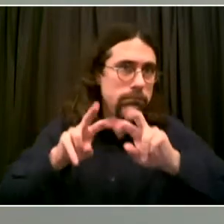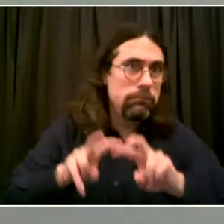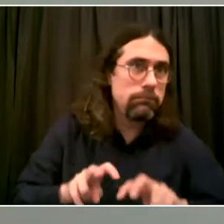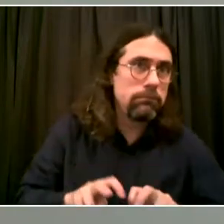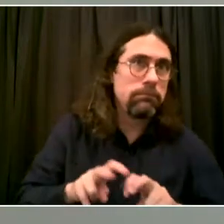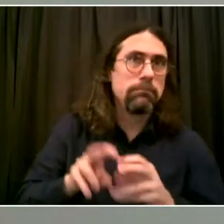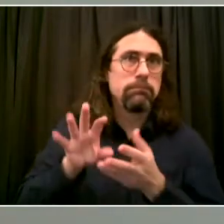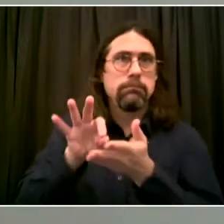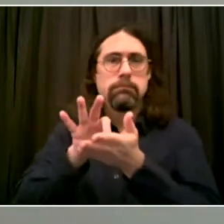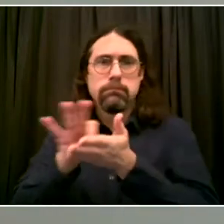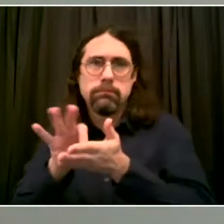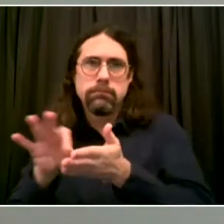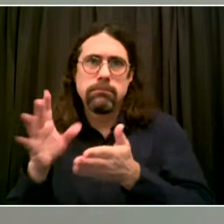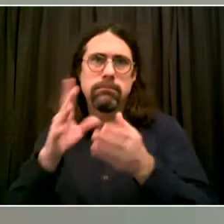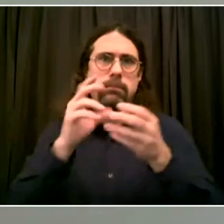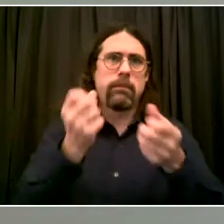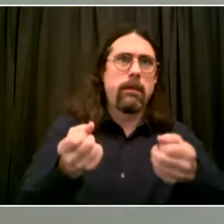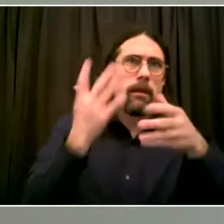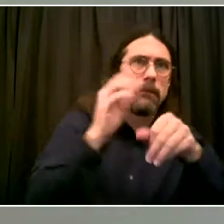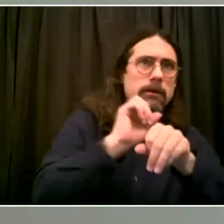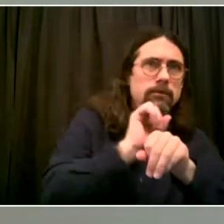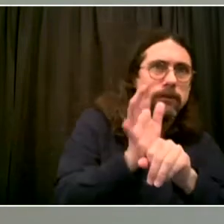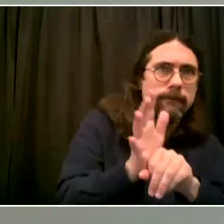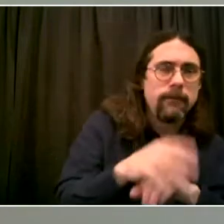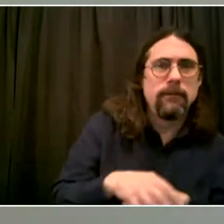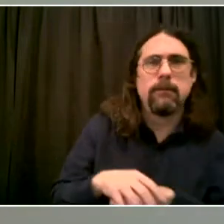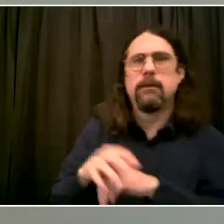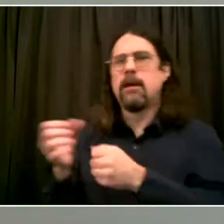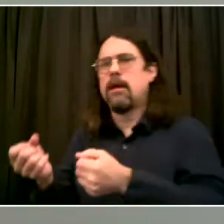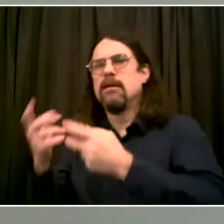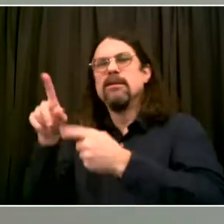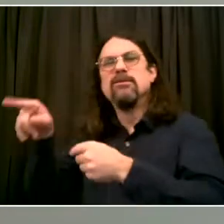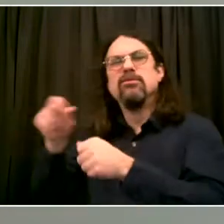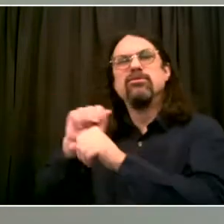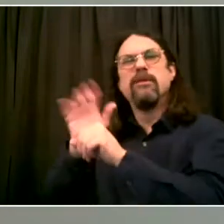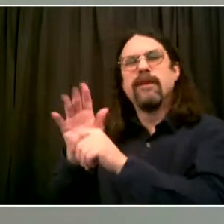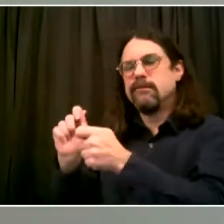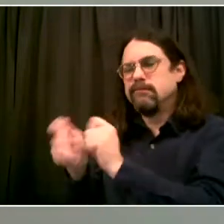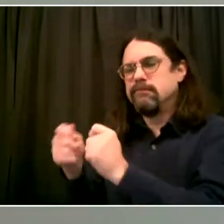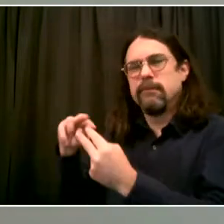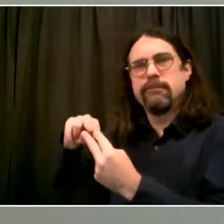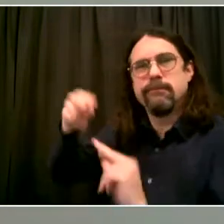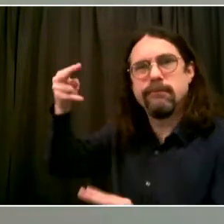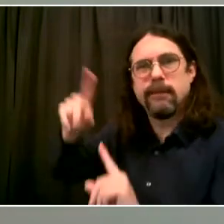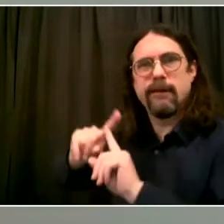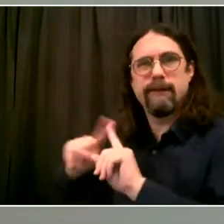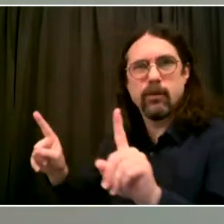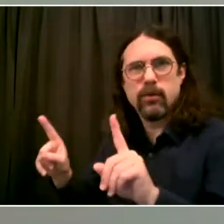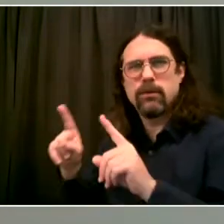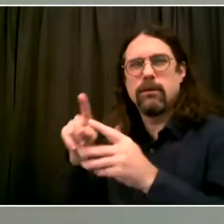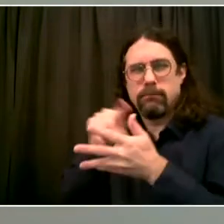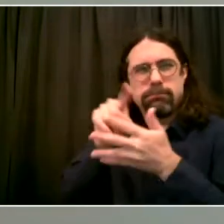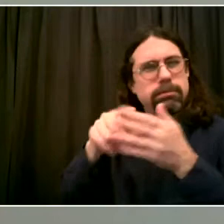IN SCIENTIFIC REPORTING THIS GOING ON PUBLICLY. PEOPLE ARE TRANSLATING FINDINGS OF PEOPLE FIND IN THE LABORATORY LIKE THERE IS THIS MUTATION AND THIS VIRUS